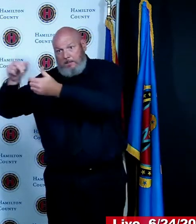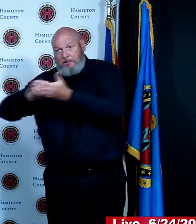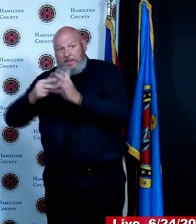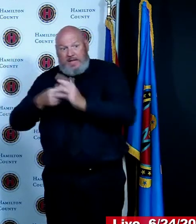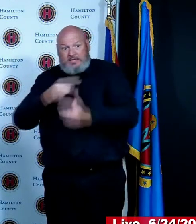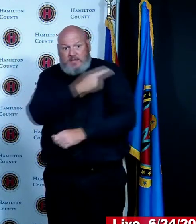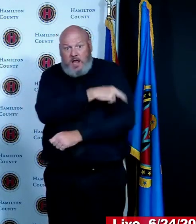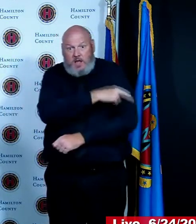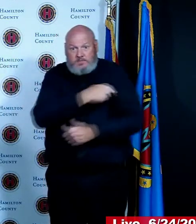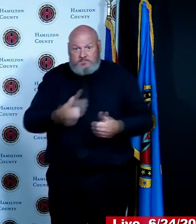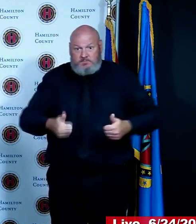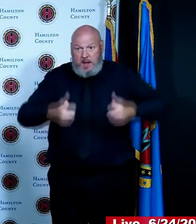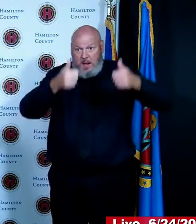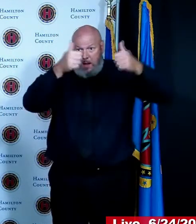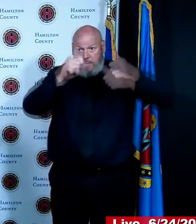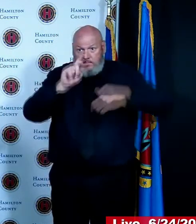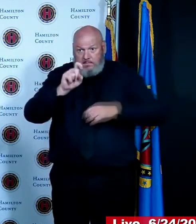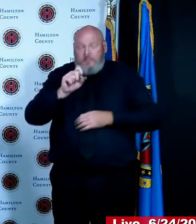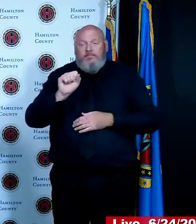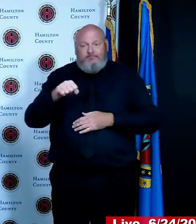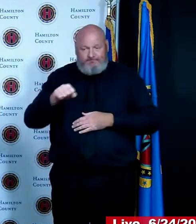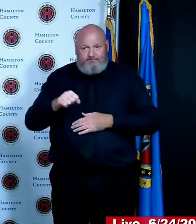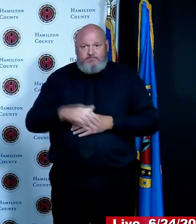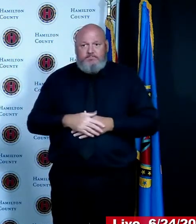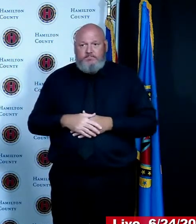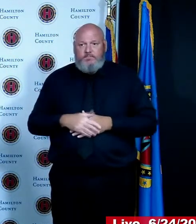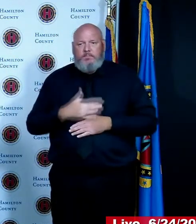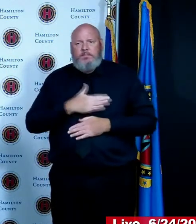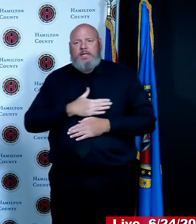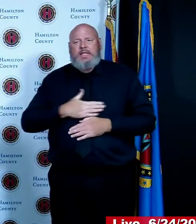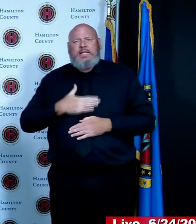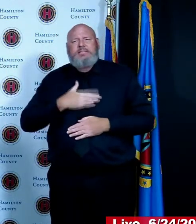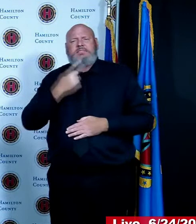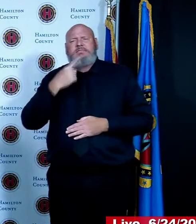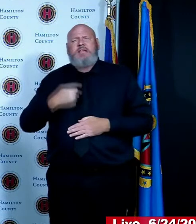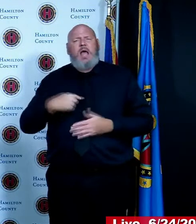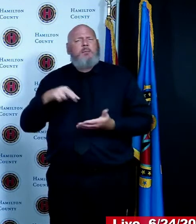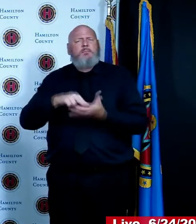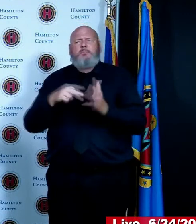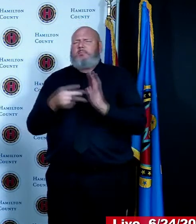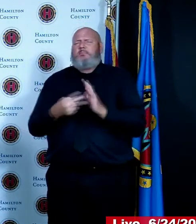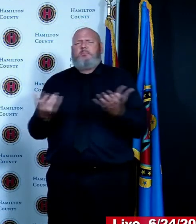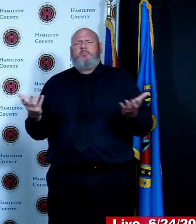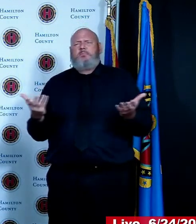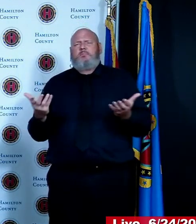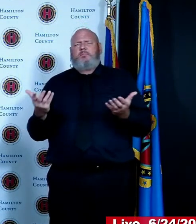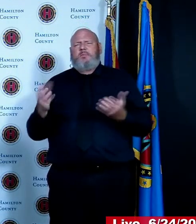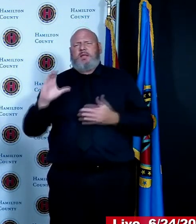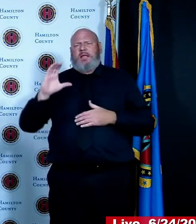specifically to hospital capacity every other state is able to give us an area